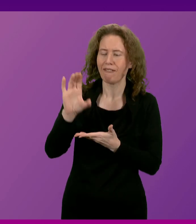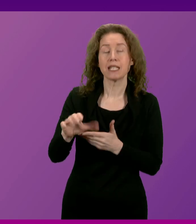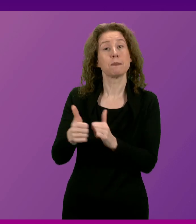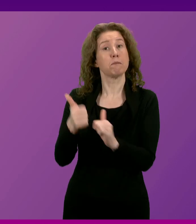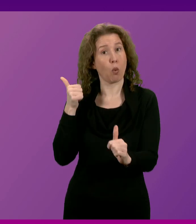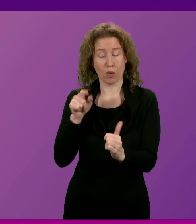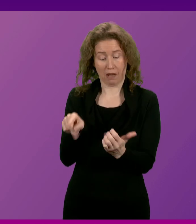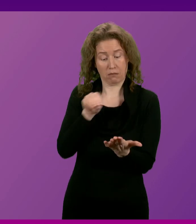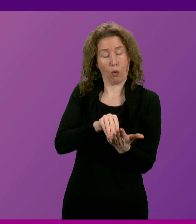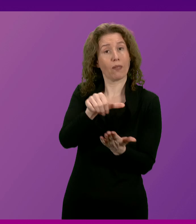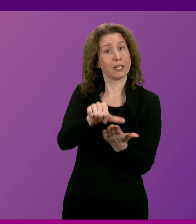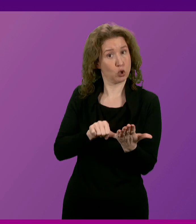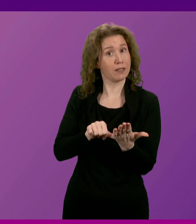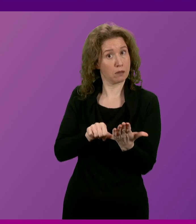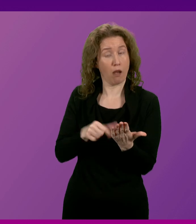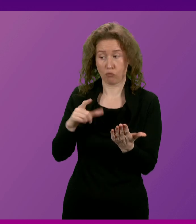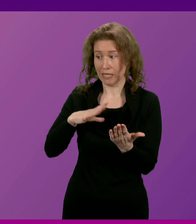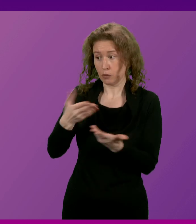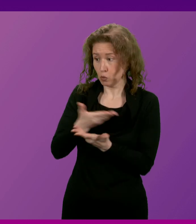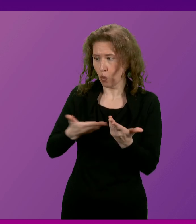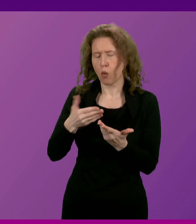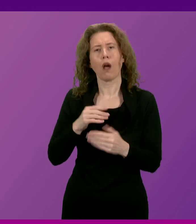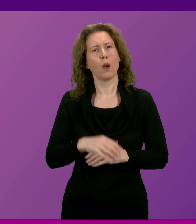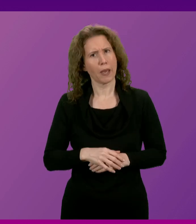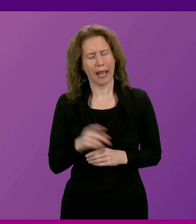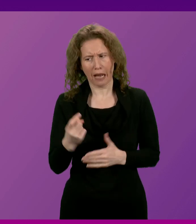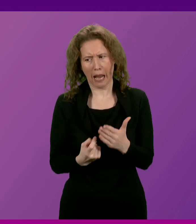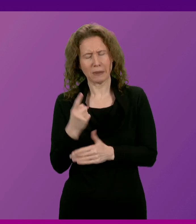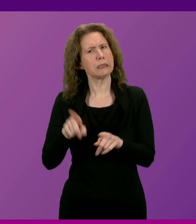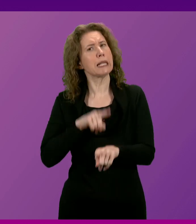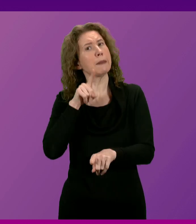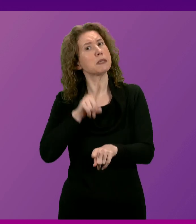on the agenda. That just so happened to be during a major cup tie for the team